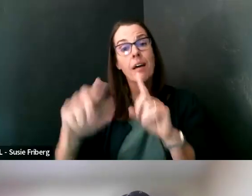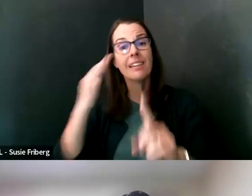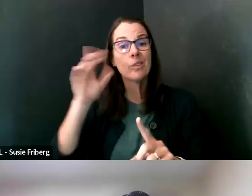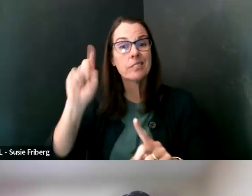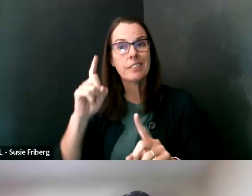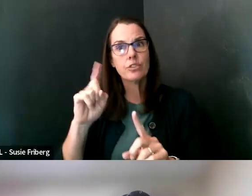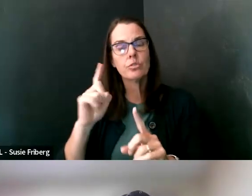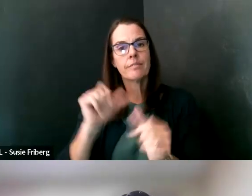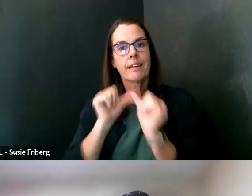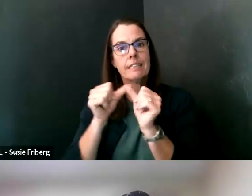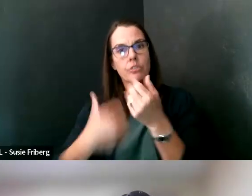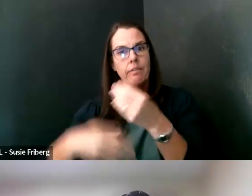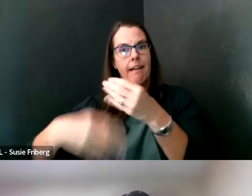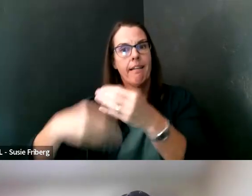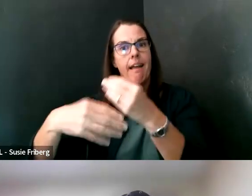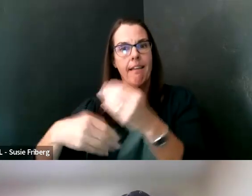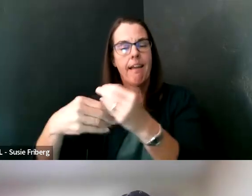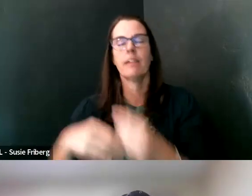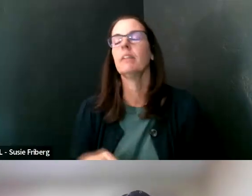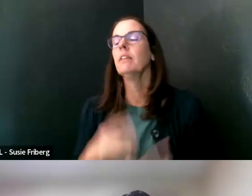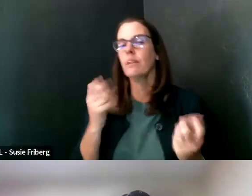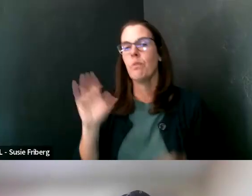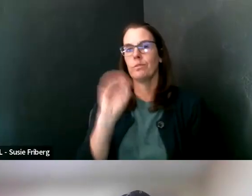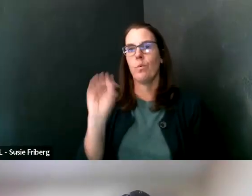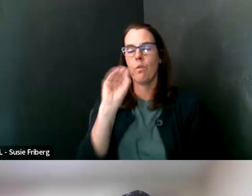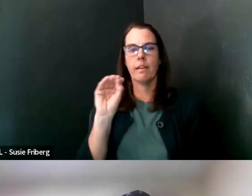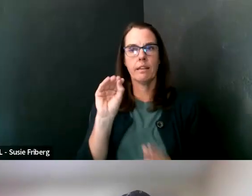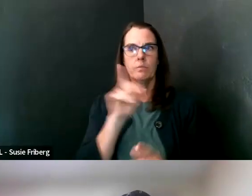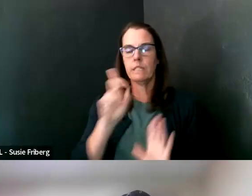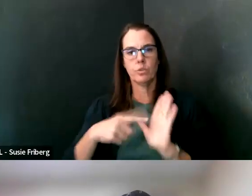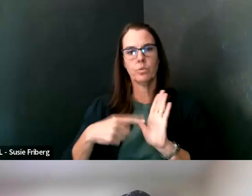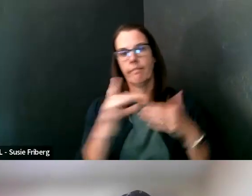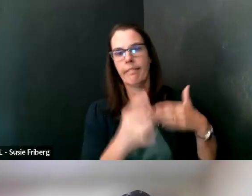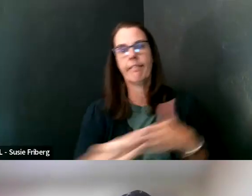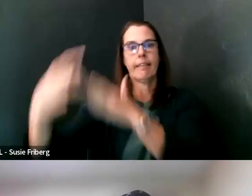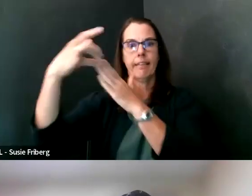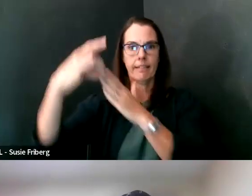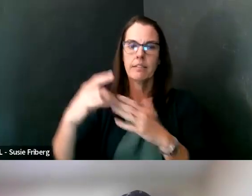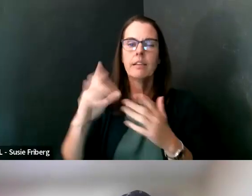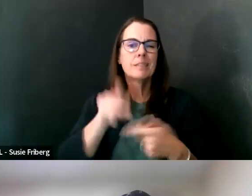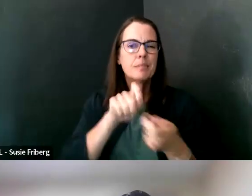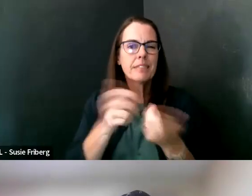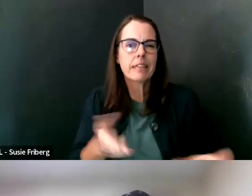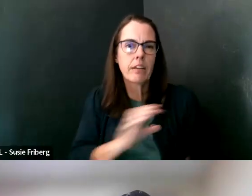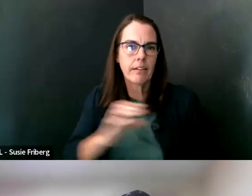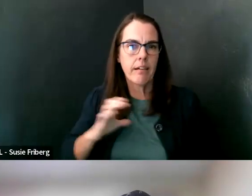and he really wants um uh Oregon's example to lead the way. uh hear in Congress. Um so the senator